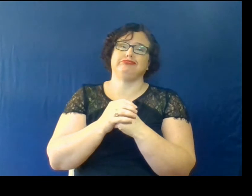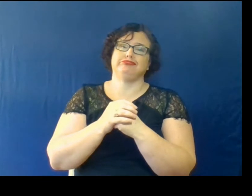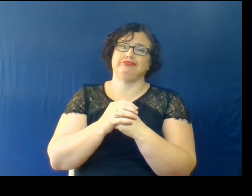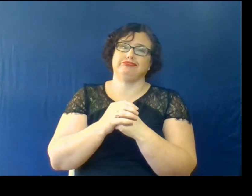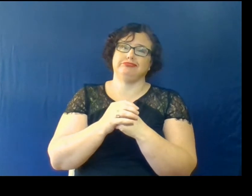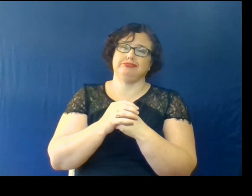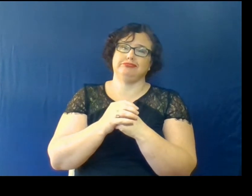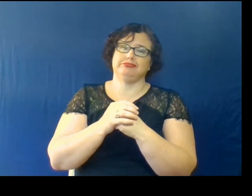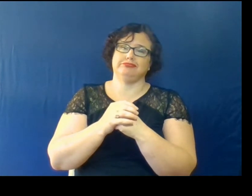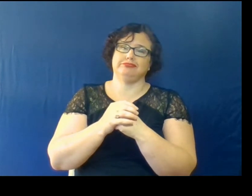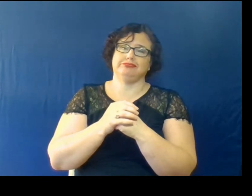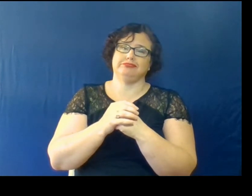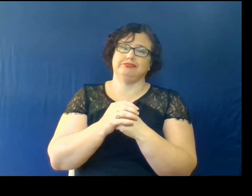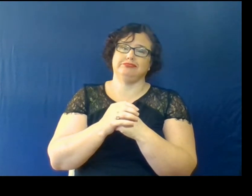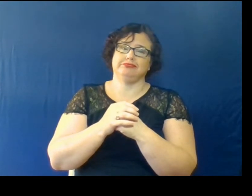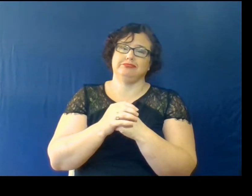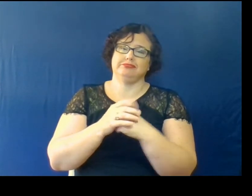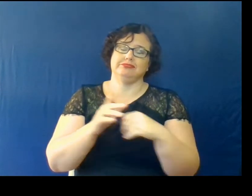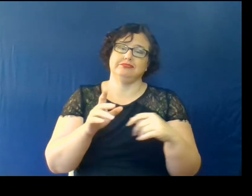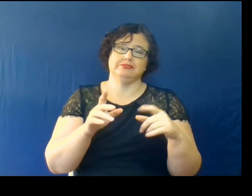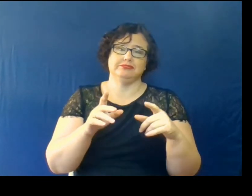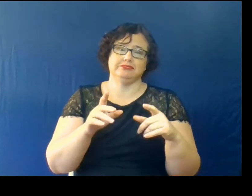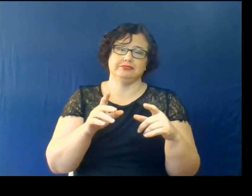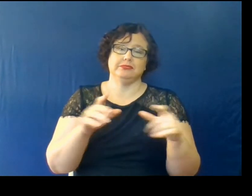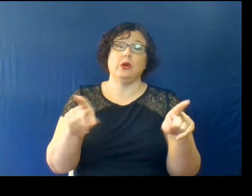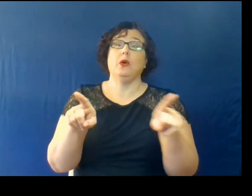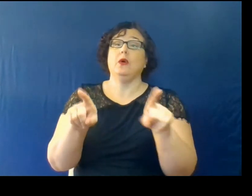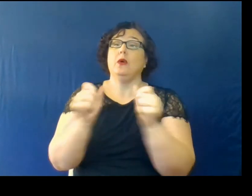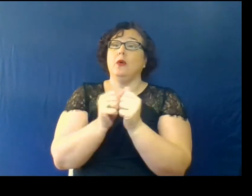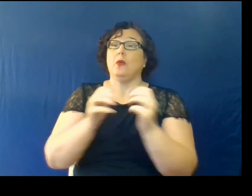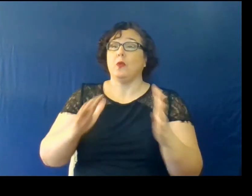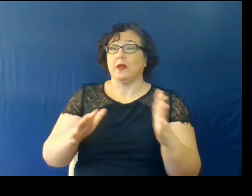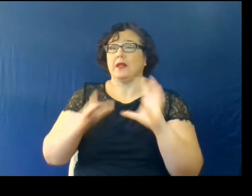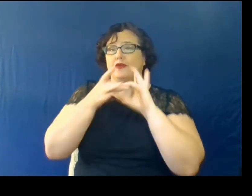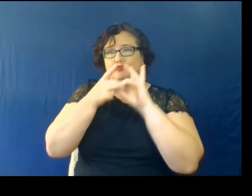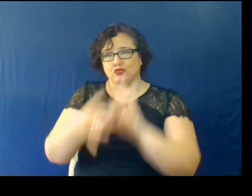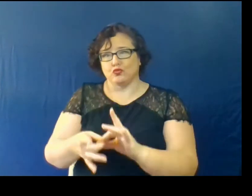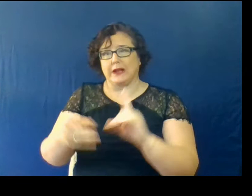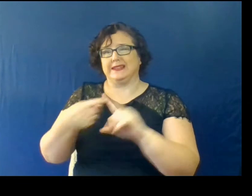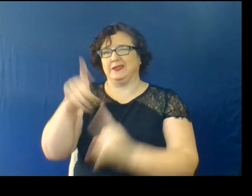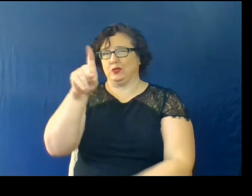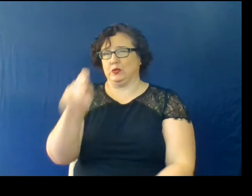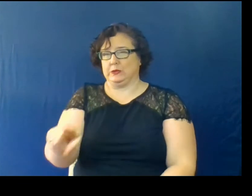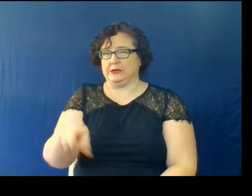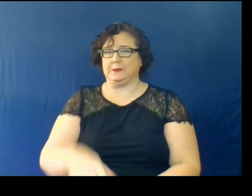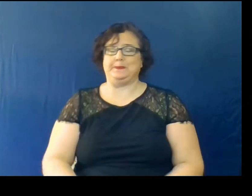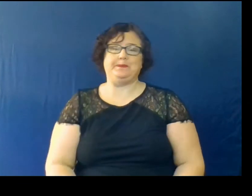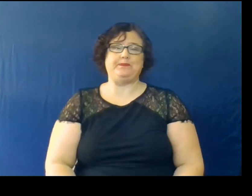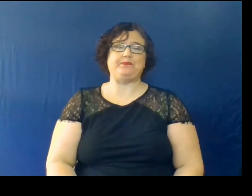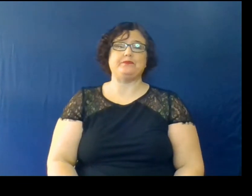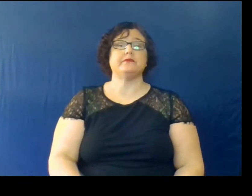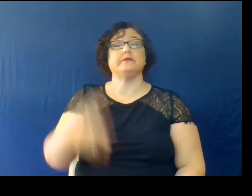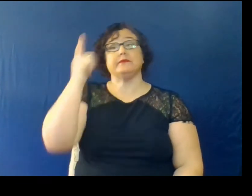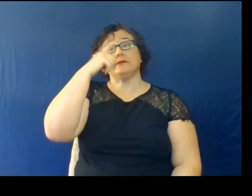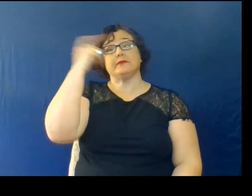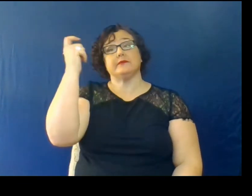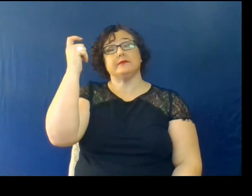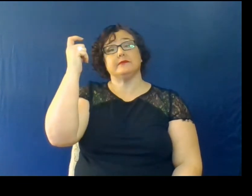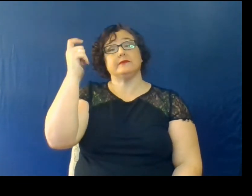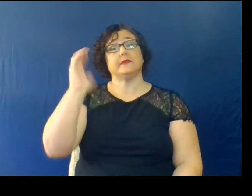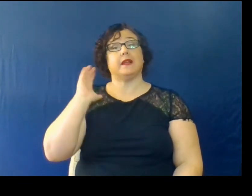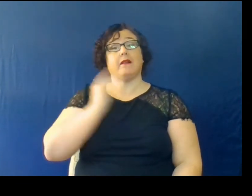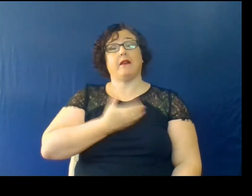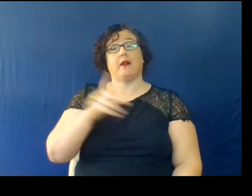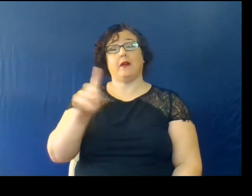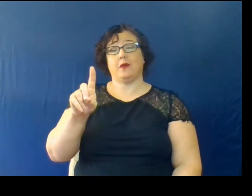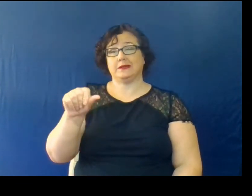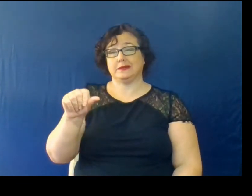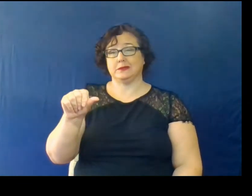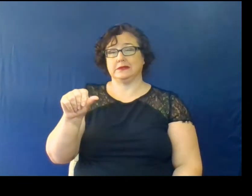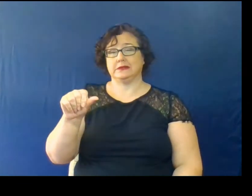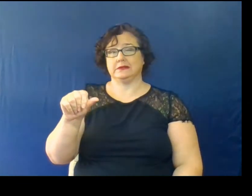Without spending time directly into the question. And because our disability is so broad and wide I